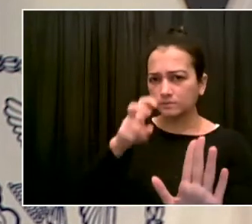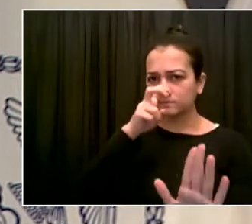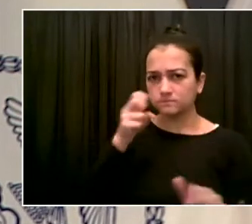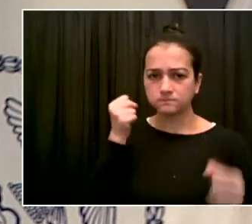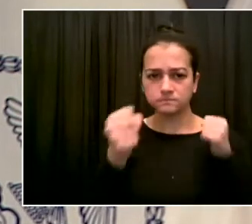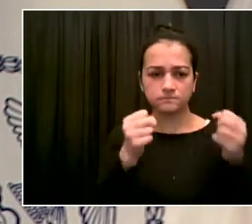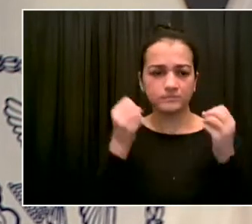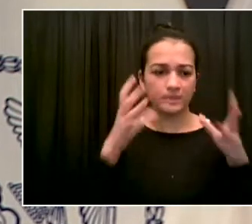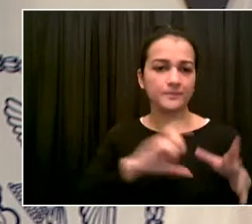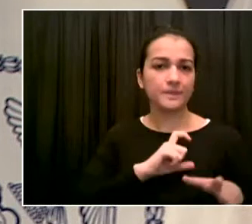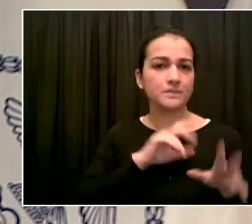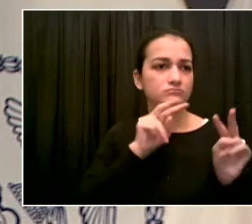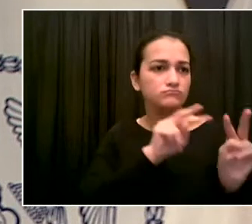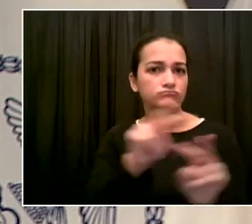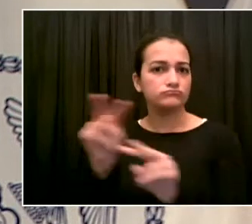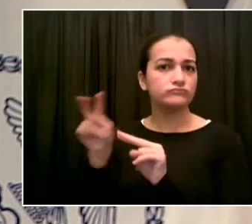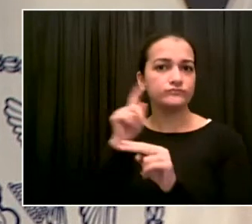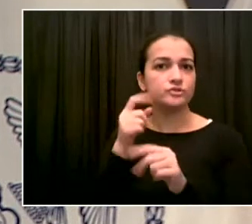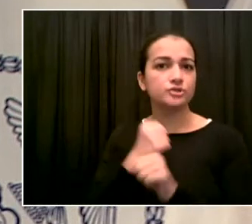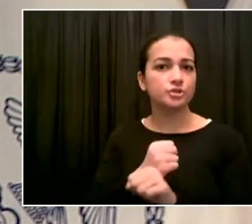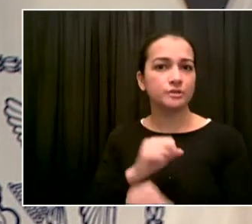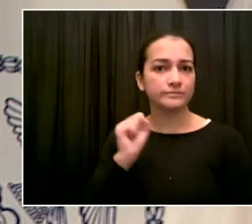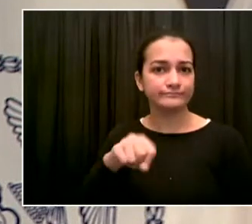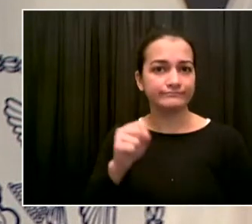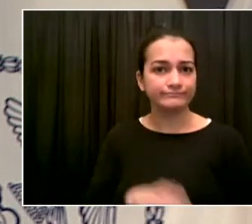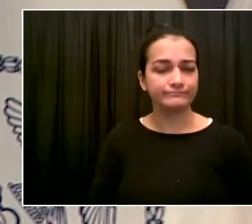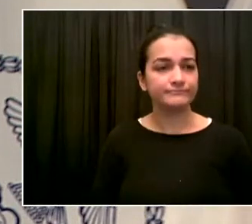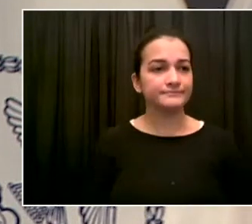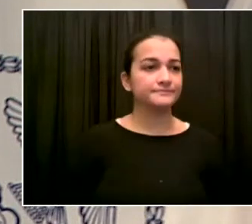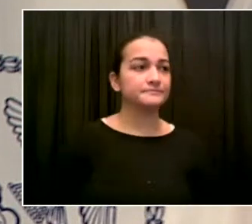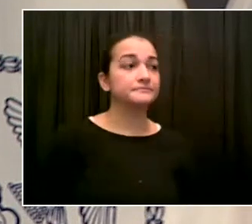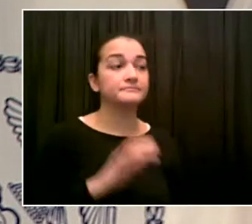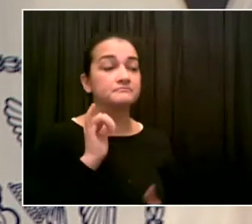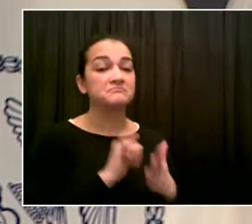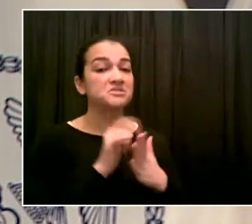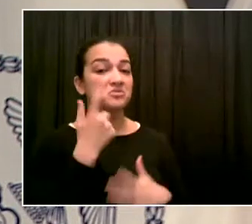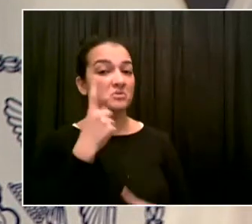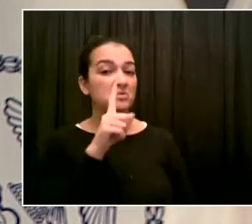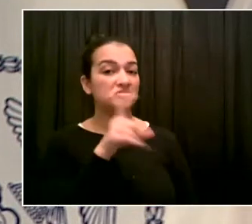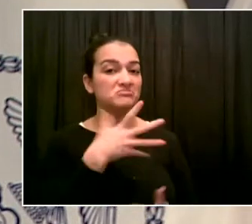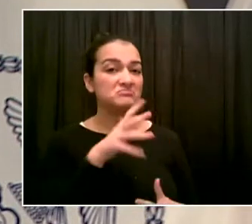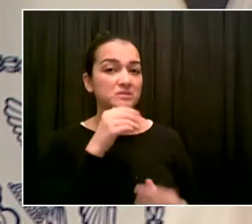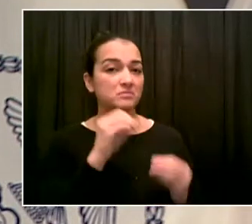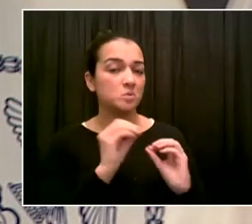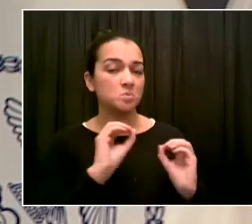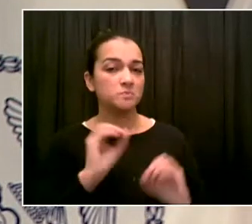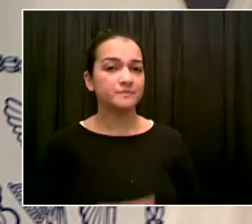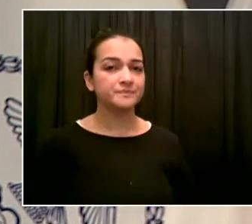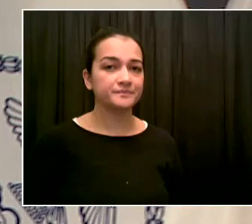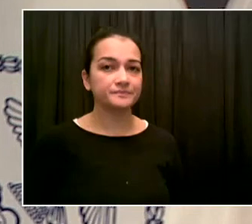IN THE HIGH STATE OF PREPARATION. THAT'S IT.